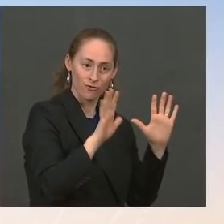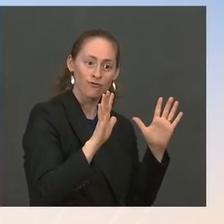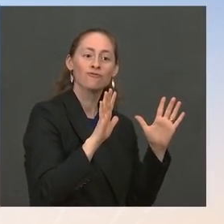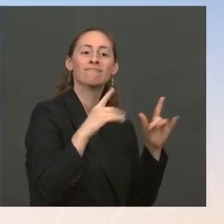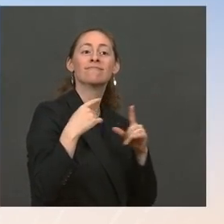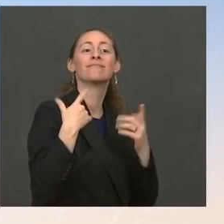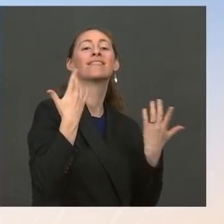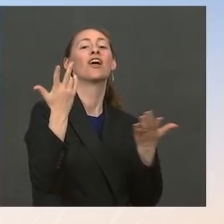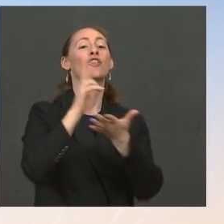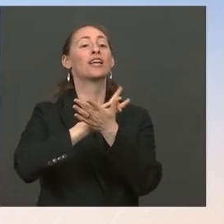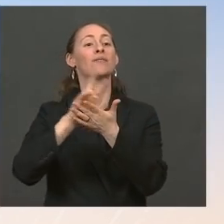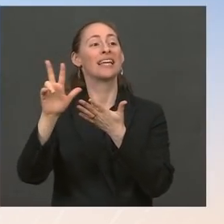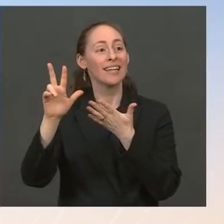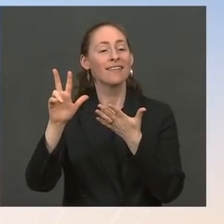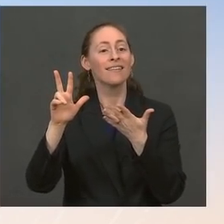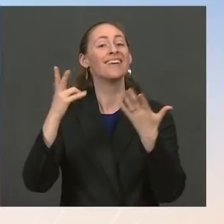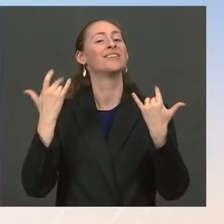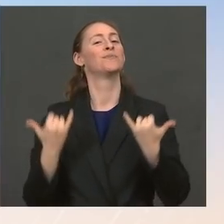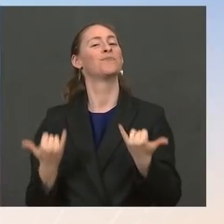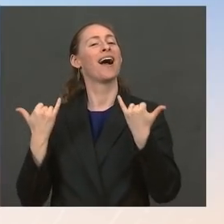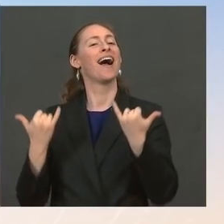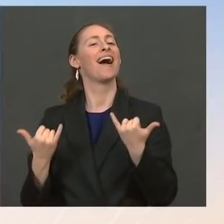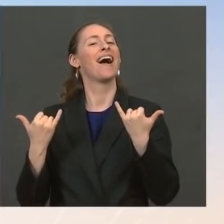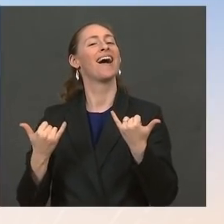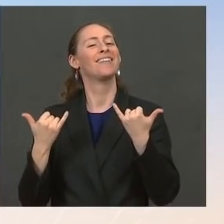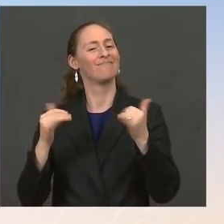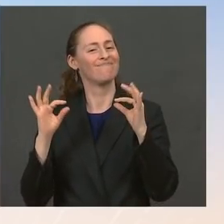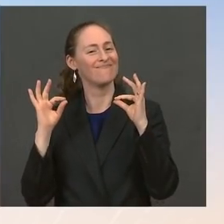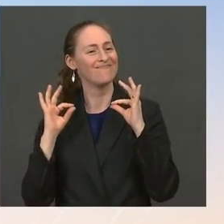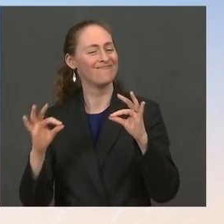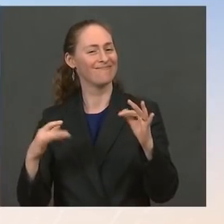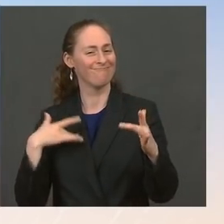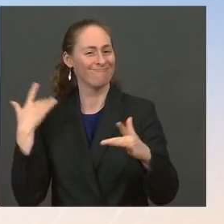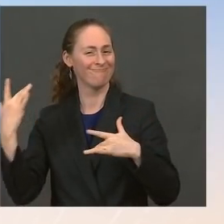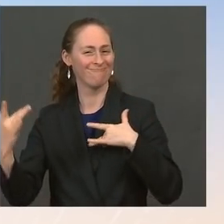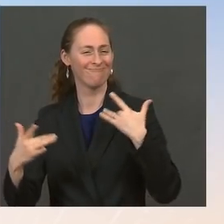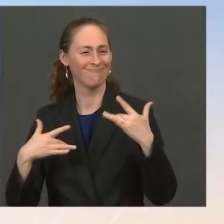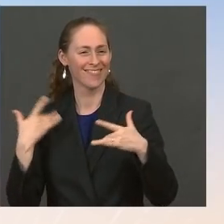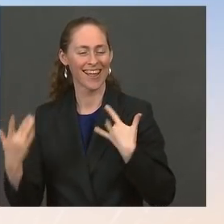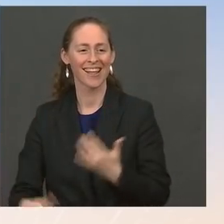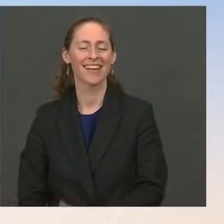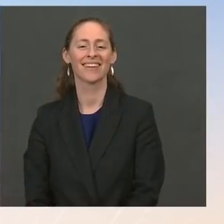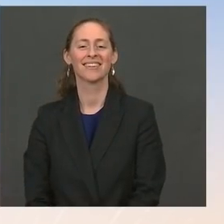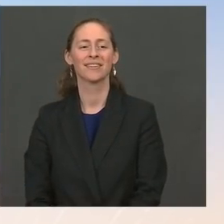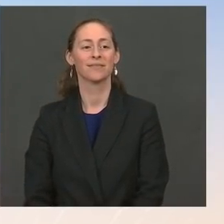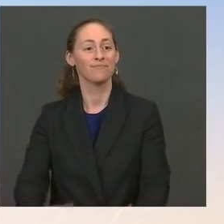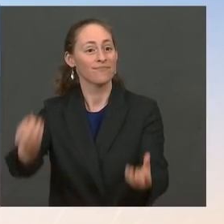I wanted to just highlight and note for the American people a couple of the big benefits that are in this package